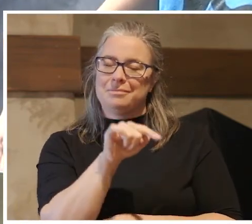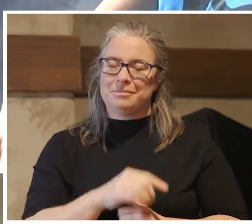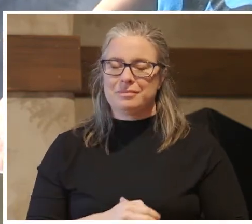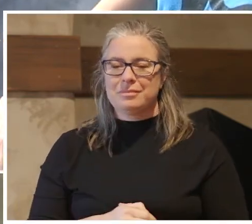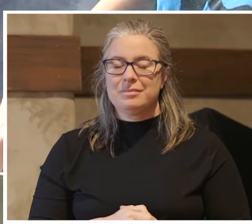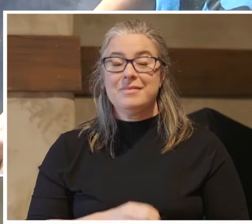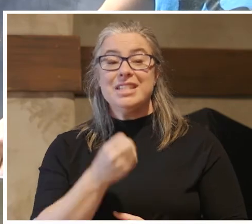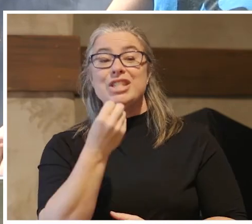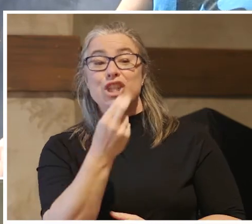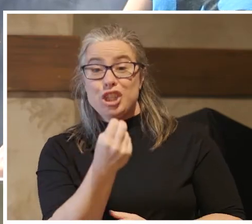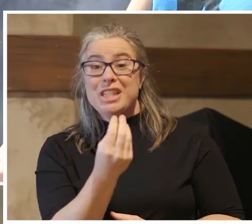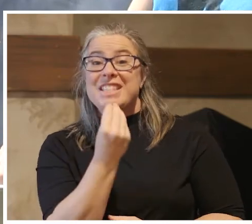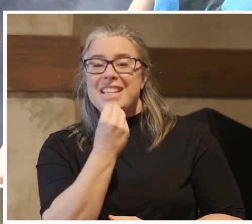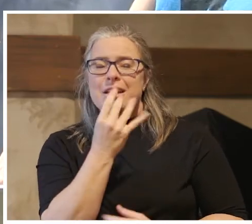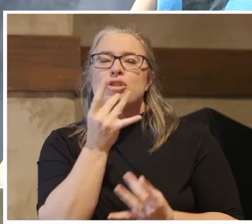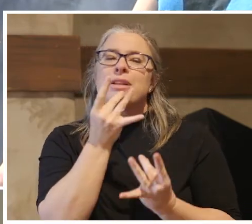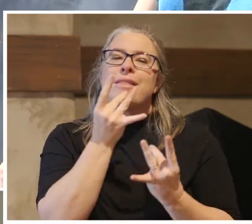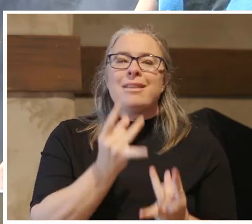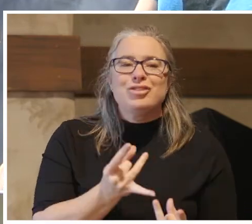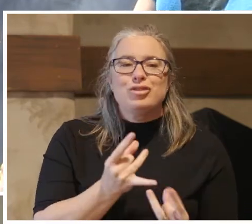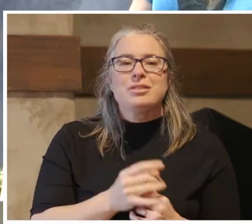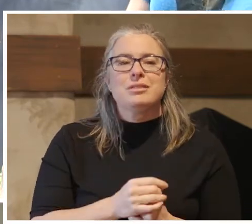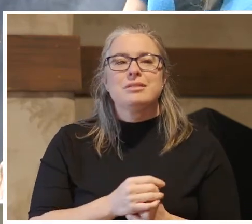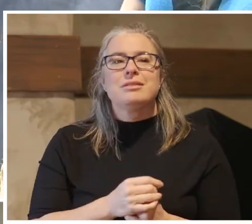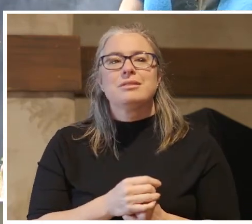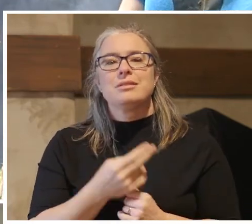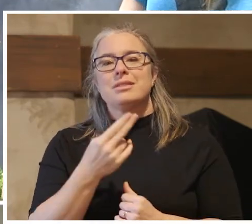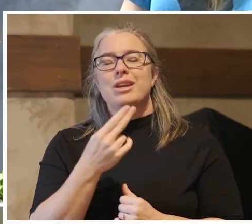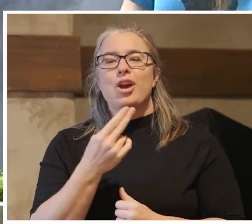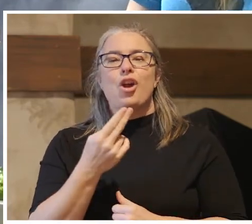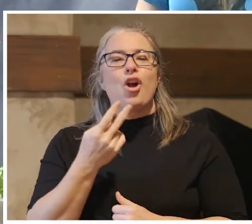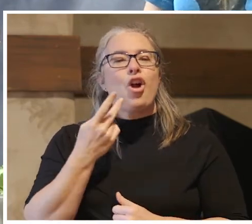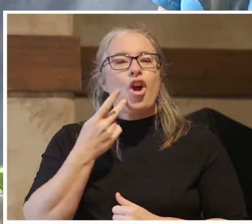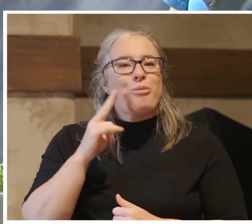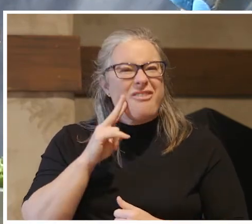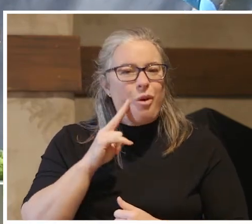and she's eating her delicious herbivore diet.